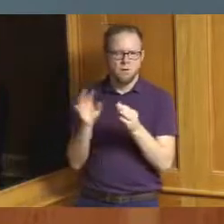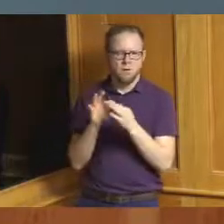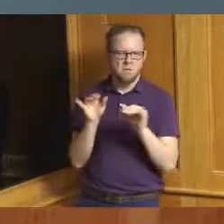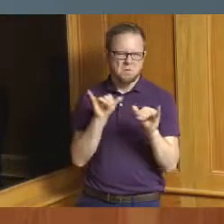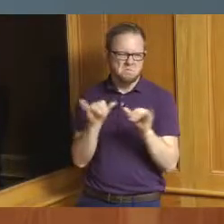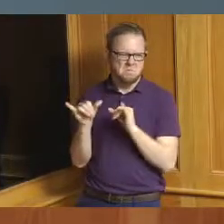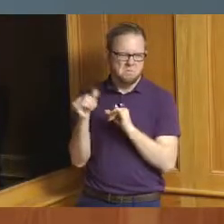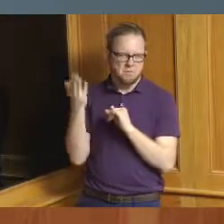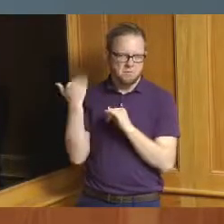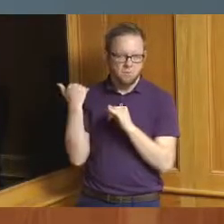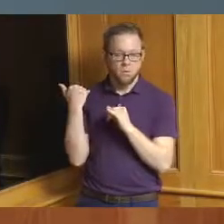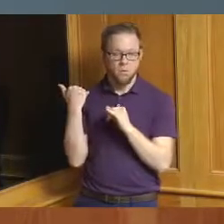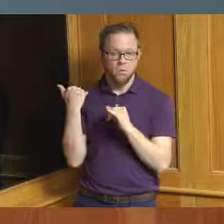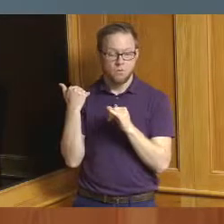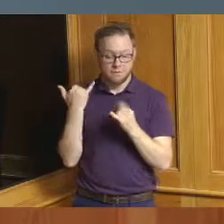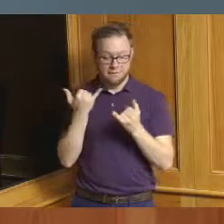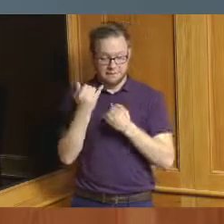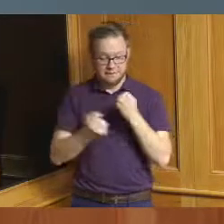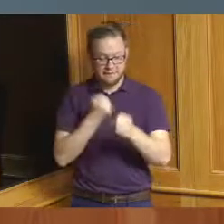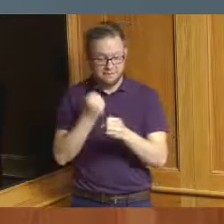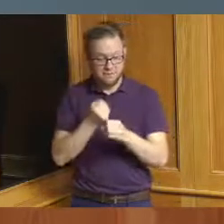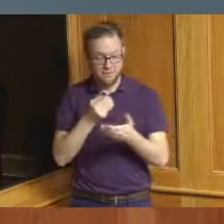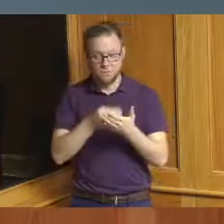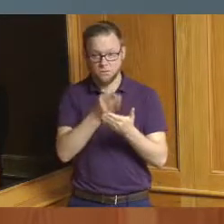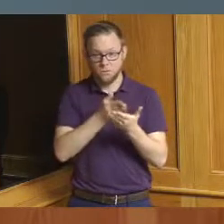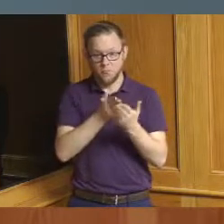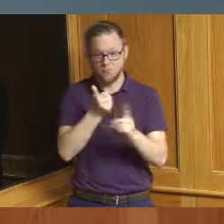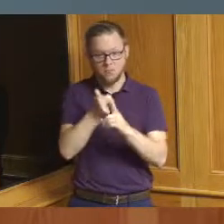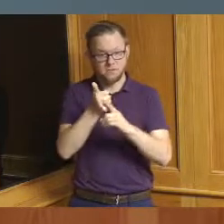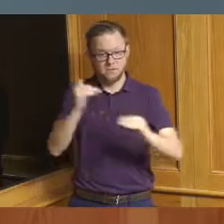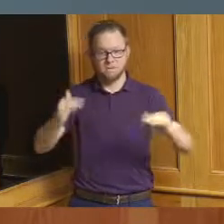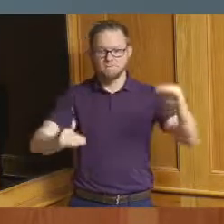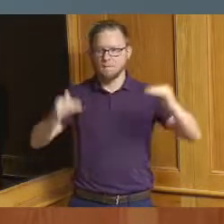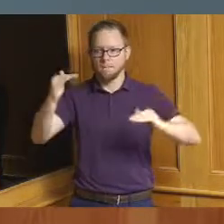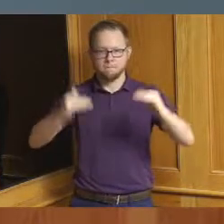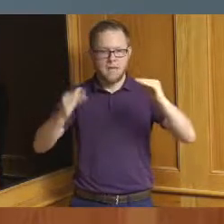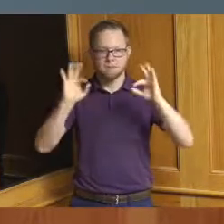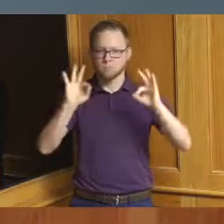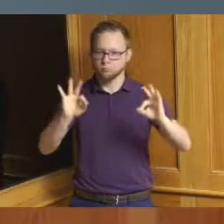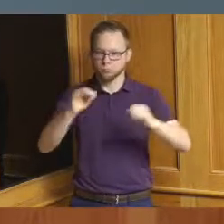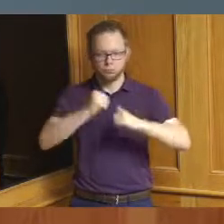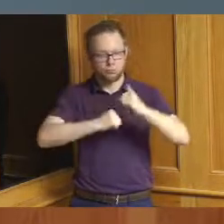we ended this year with a structurally balanced budget for those who don't know it just means that